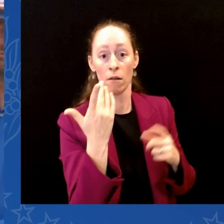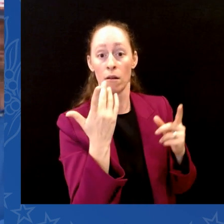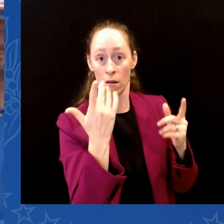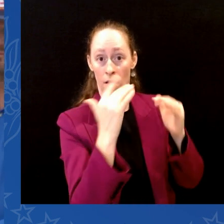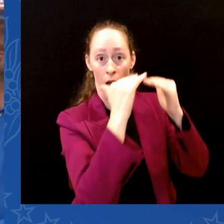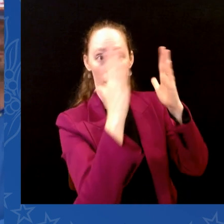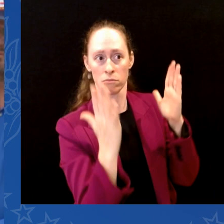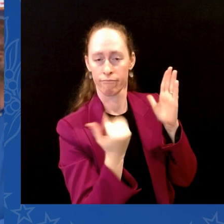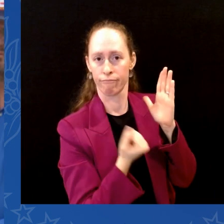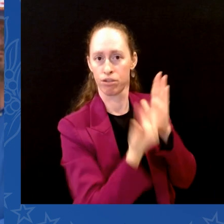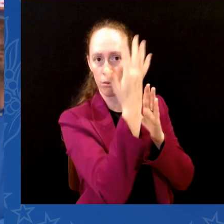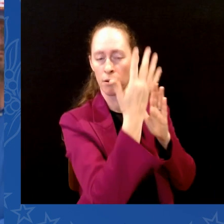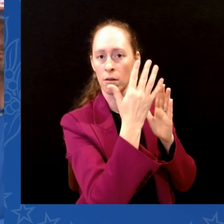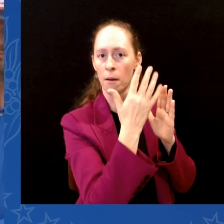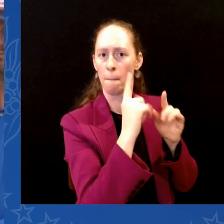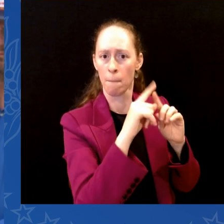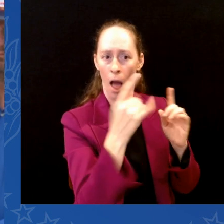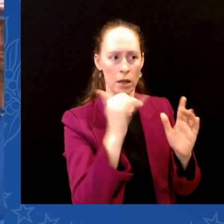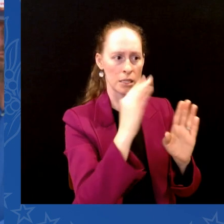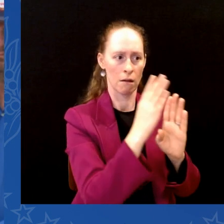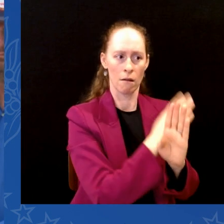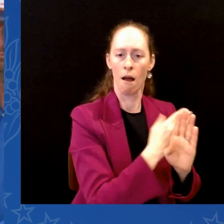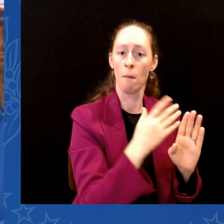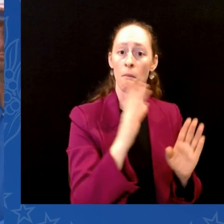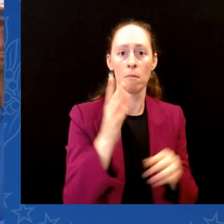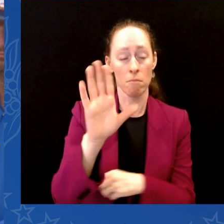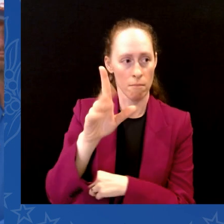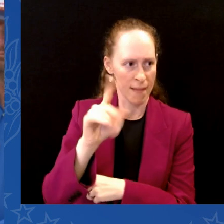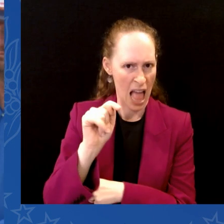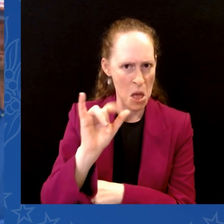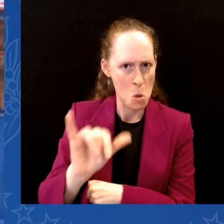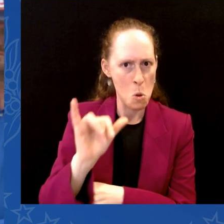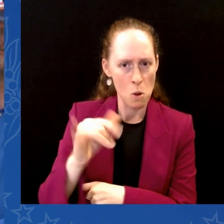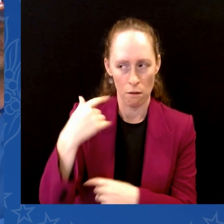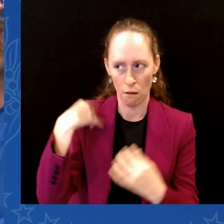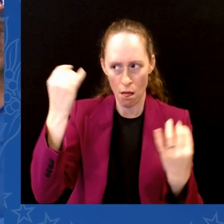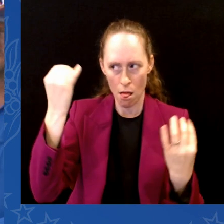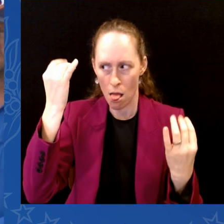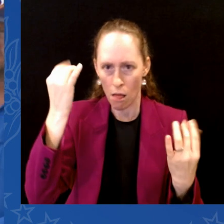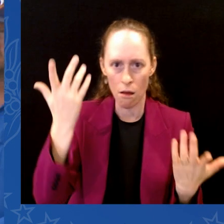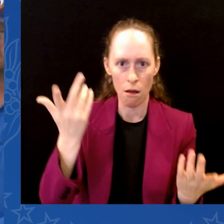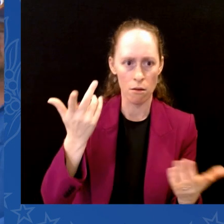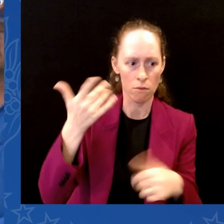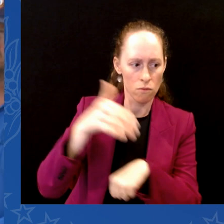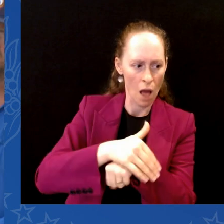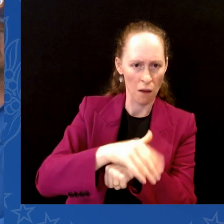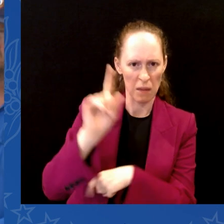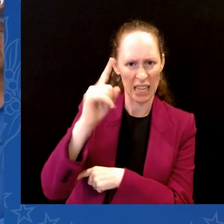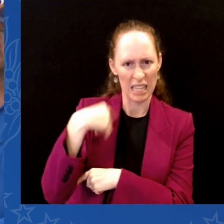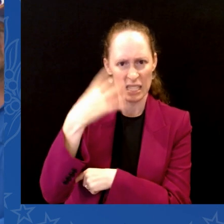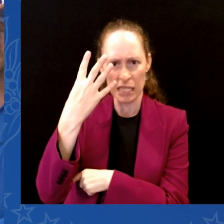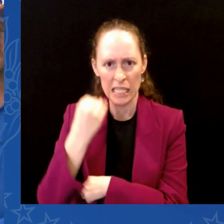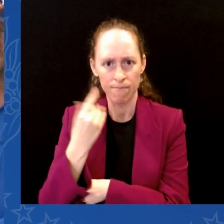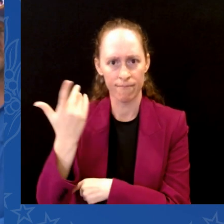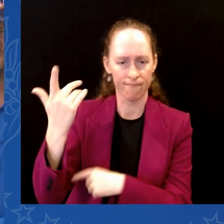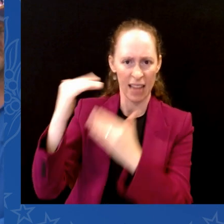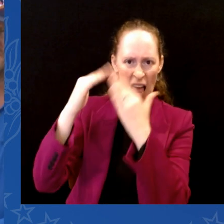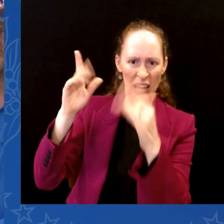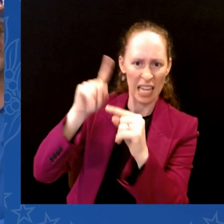Where am I going to put my head down on a pillow tonight? How is that going to work? Is my kid going to be okay? Is he going to be able to go back to school?